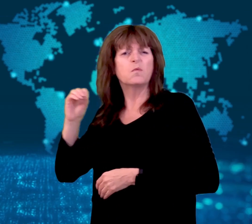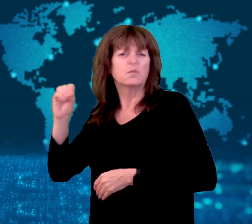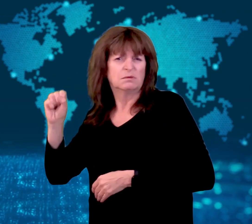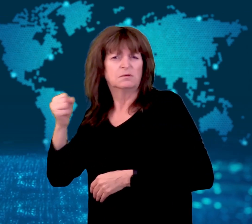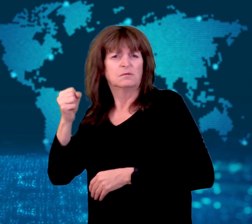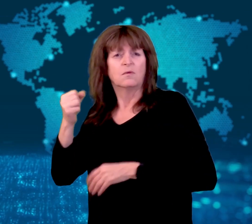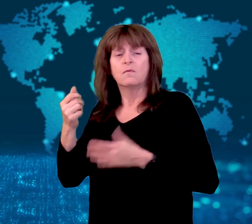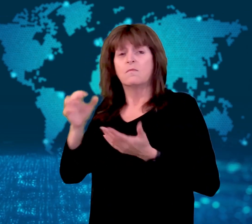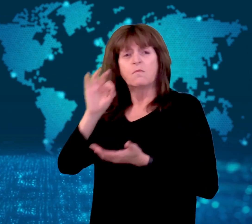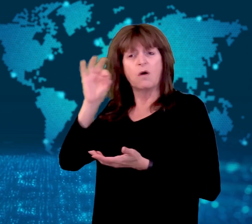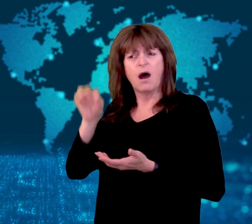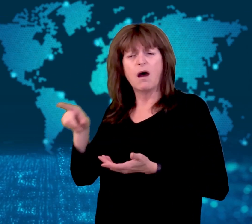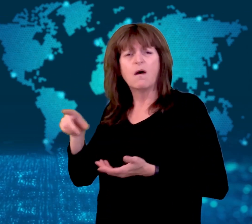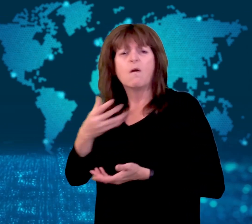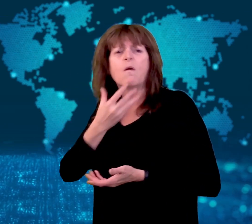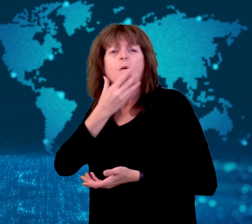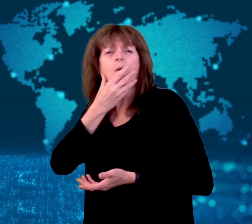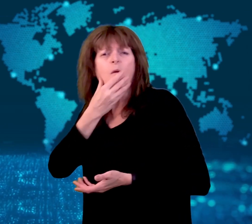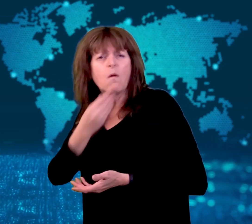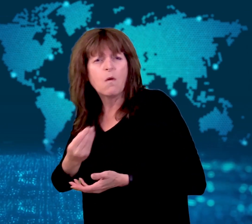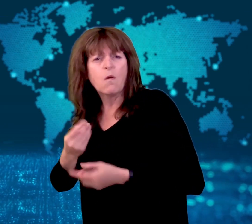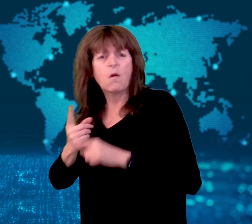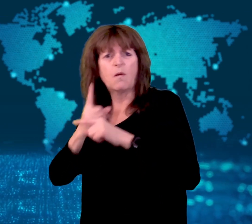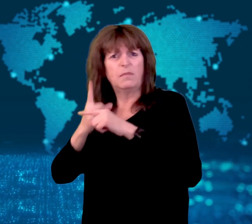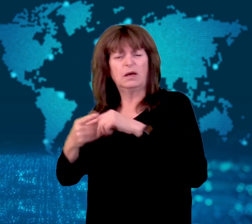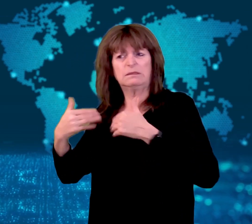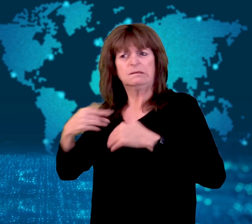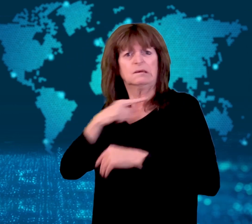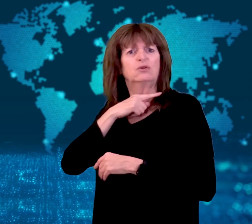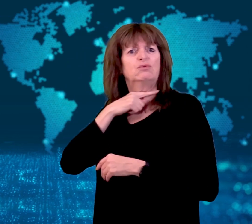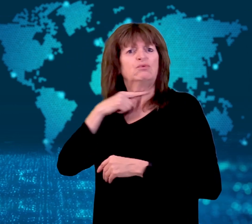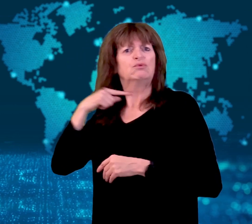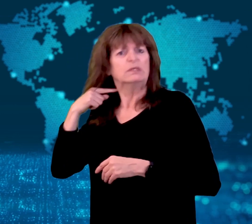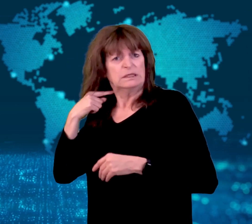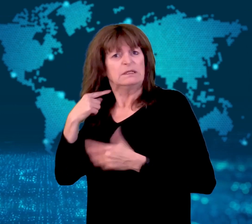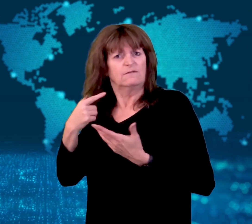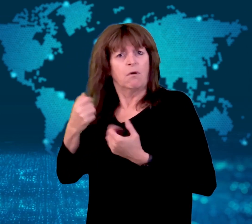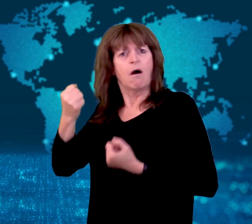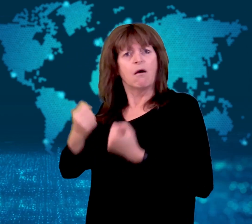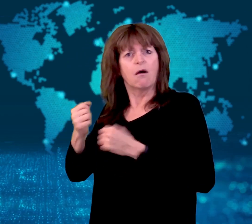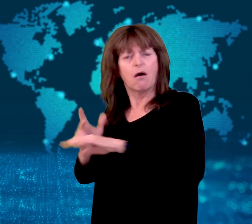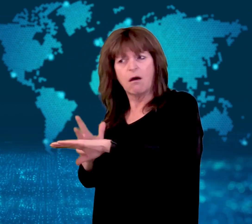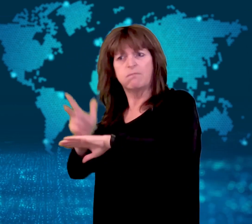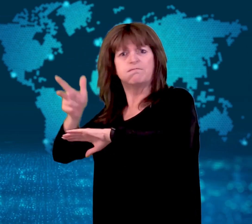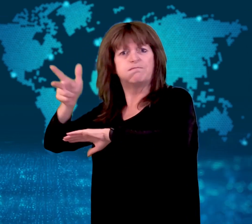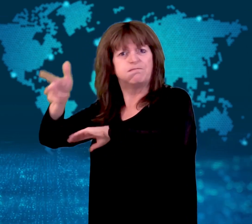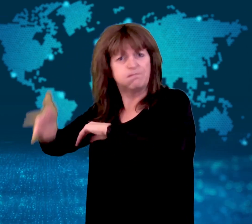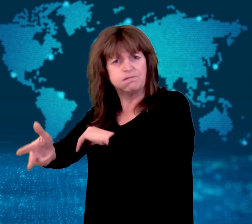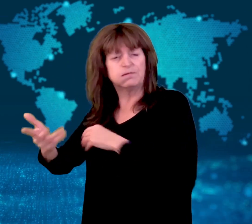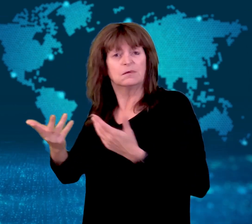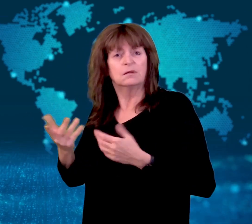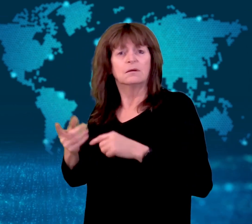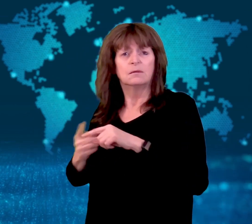too old and too dangerous for traffic to cross,